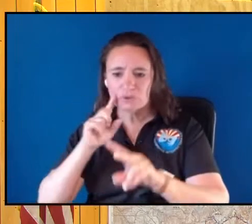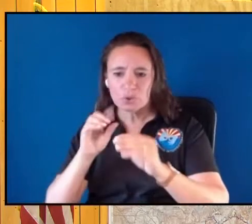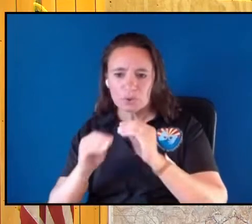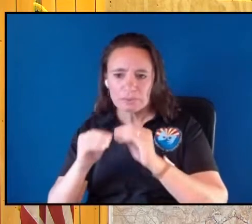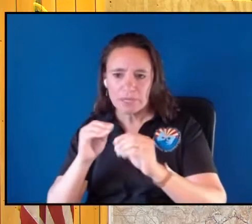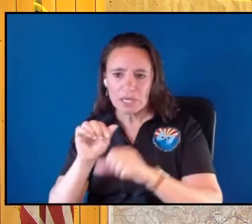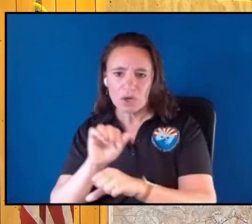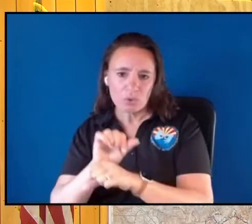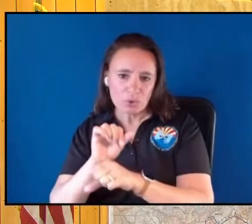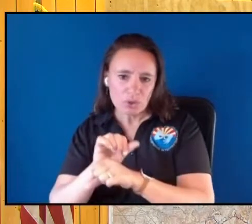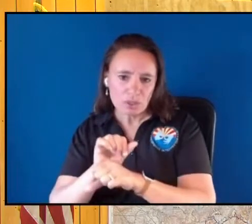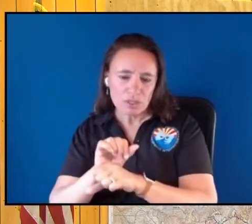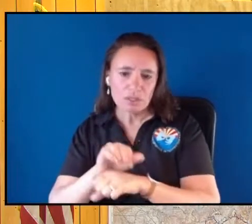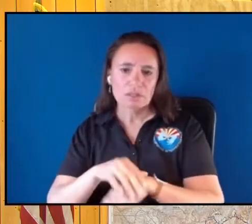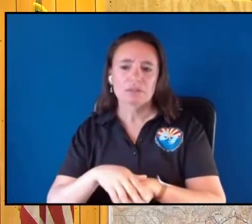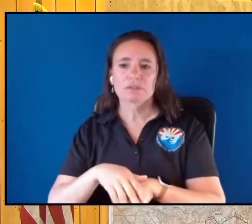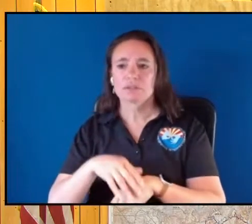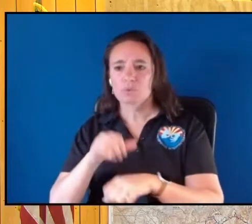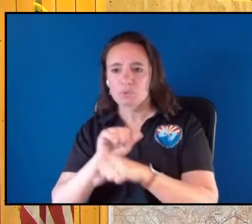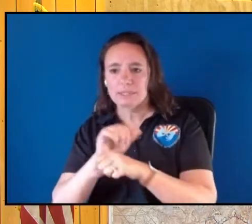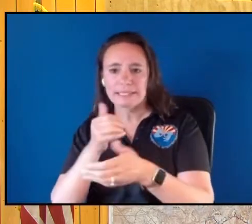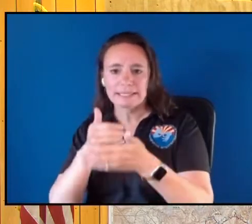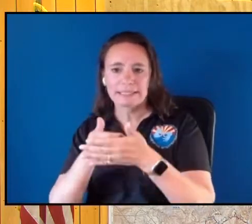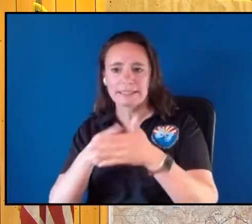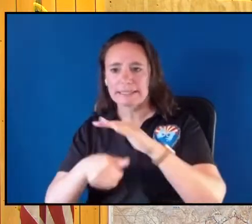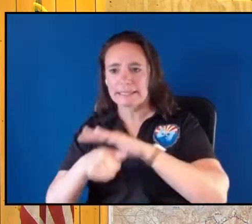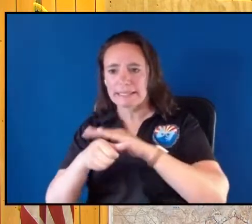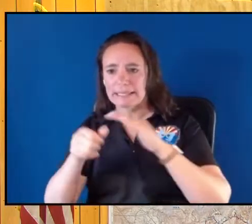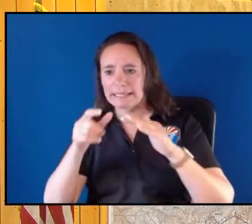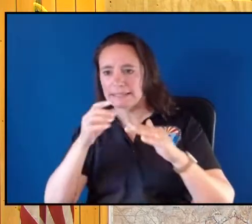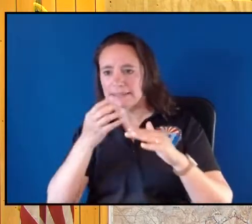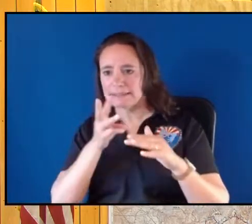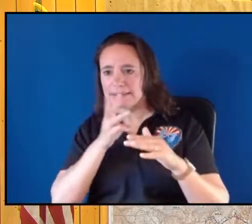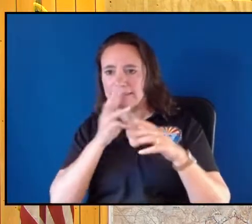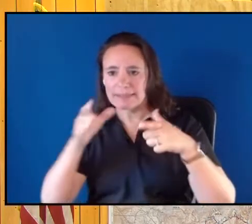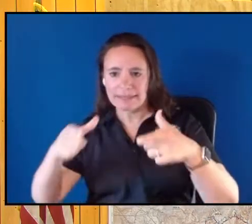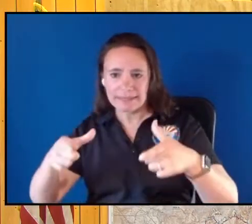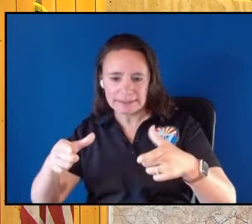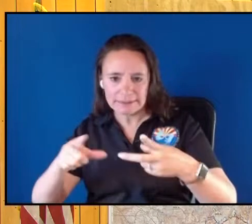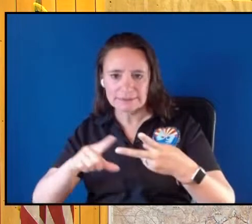around Black Lake. Yesterday, they took quite a bit of stuff